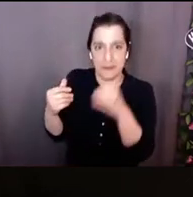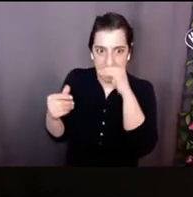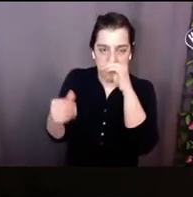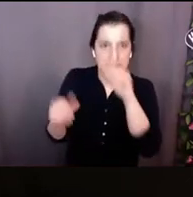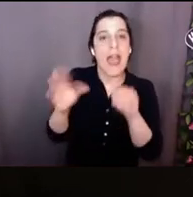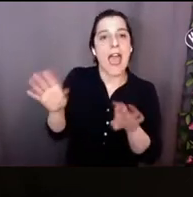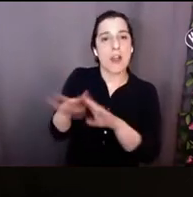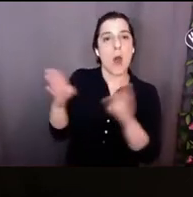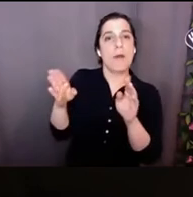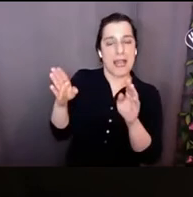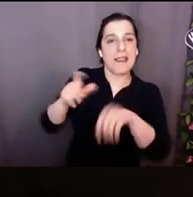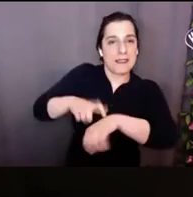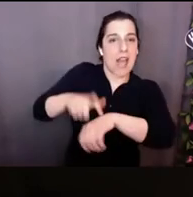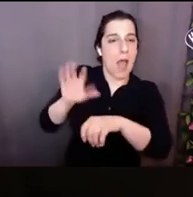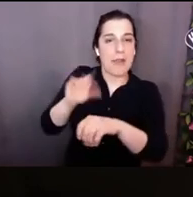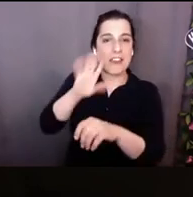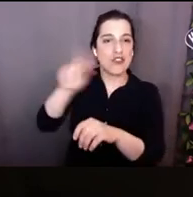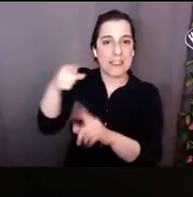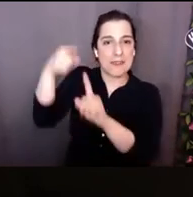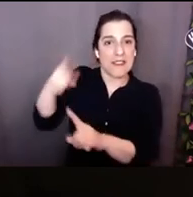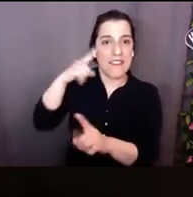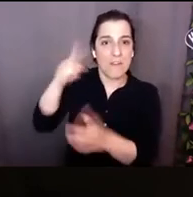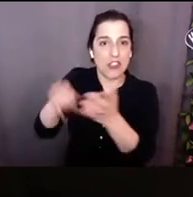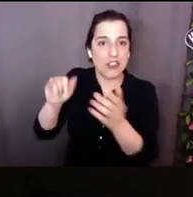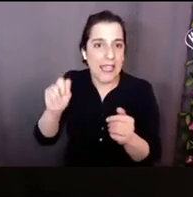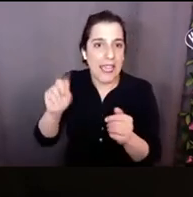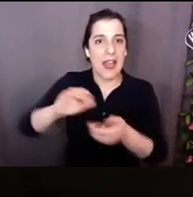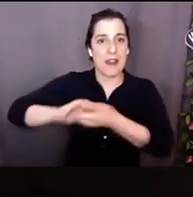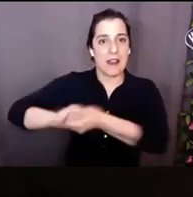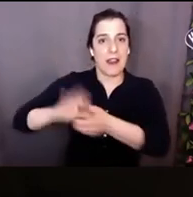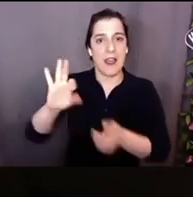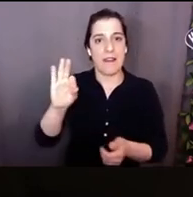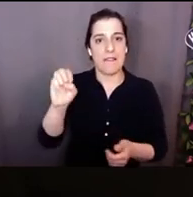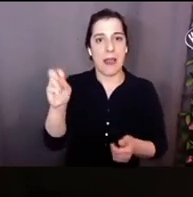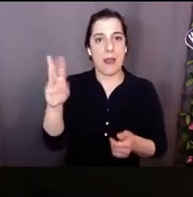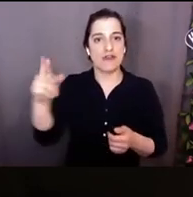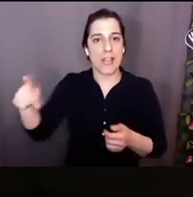time. That's just specifically for like check-ins and fellowship. And that's not something we do a lot in our daily lives,